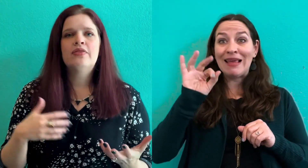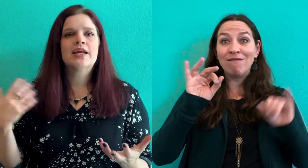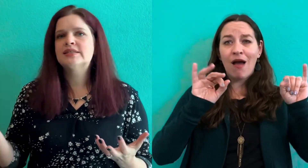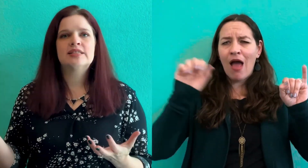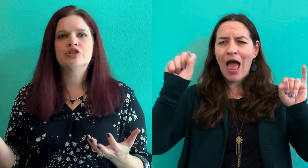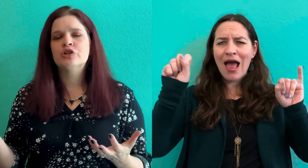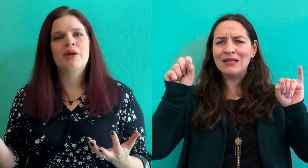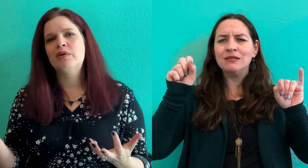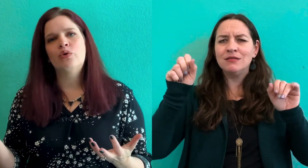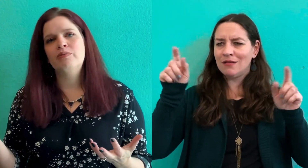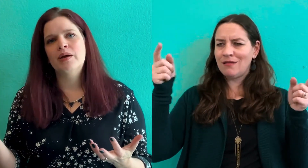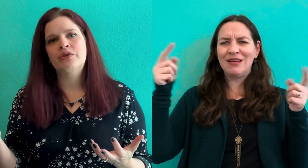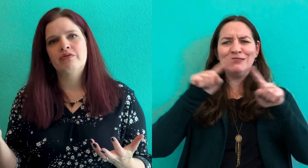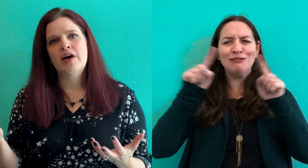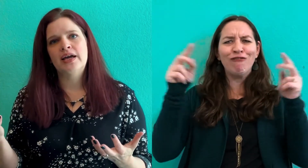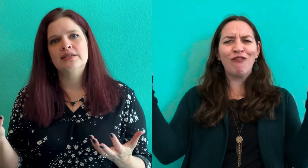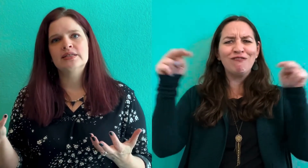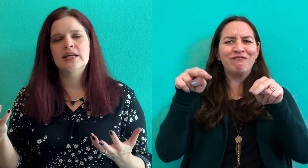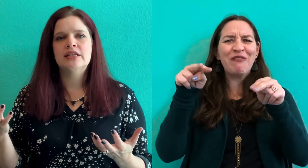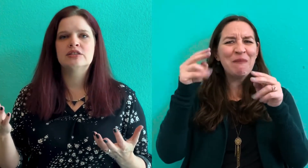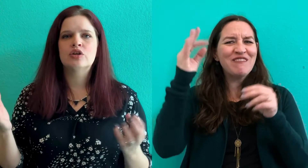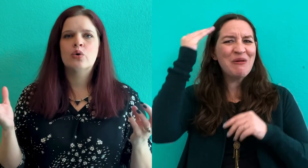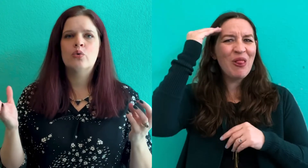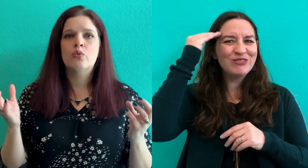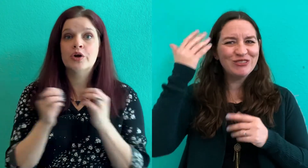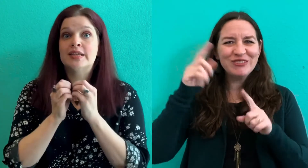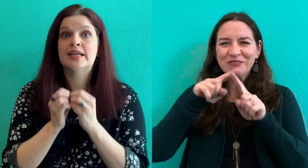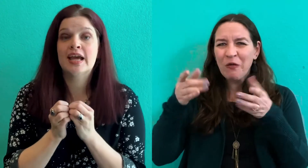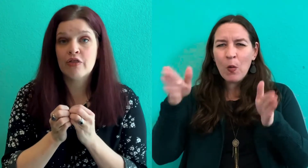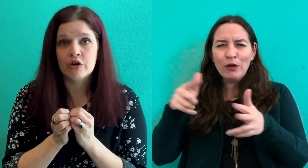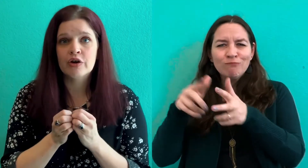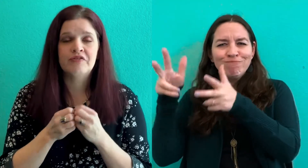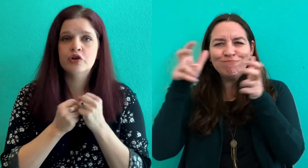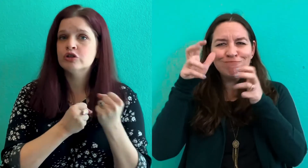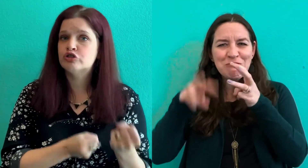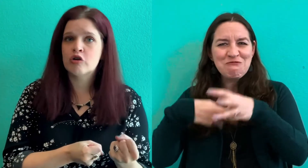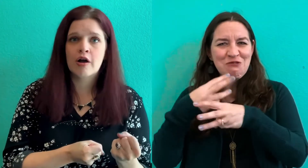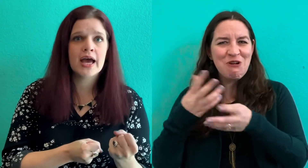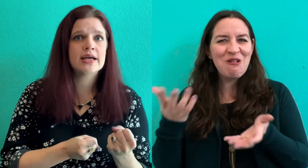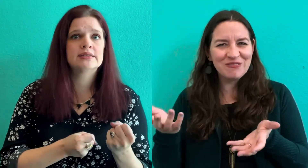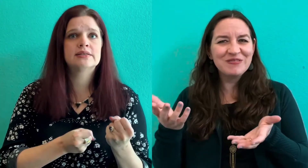that a sensor maybe wouldn't be able to find. And so working together, if you're a strong S